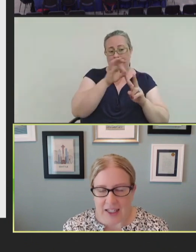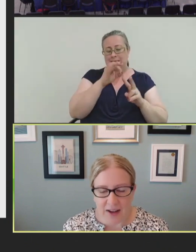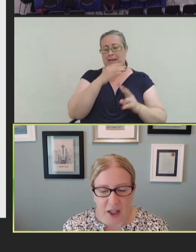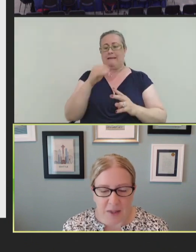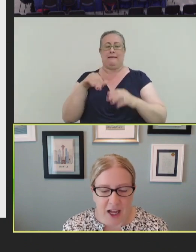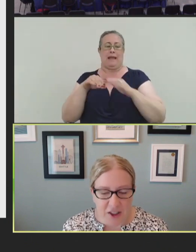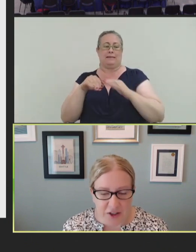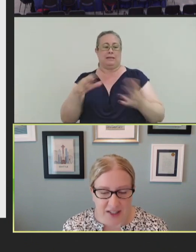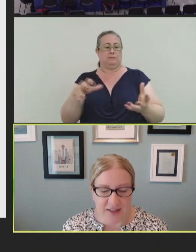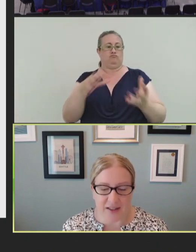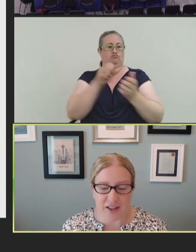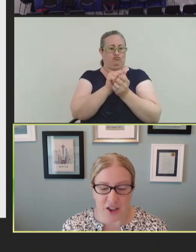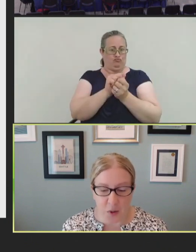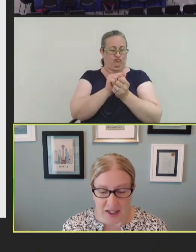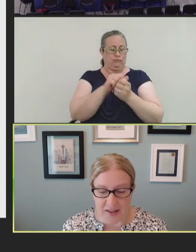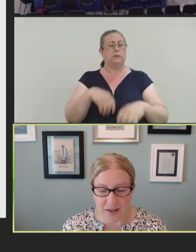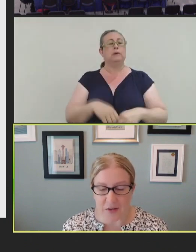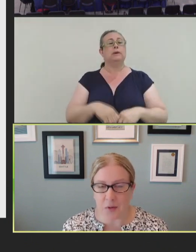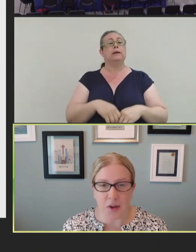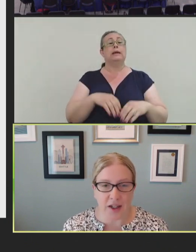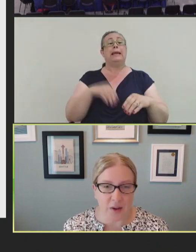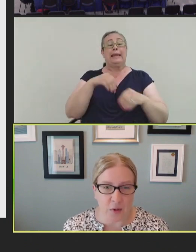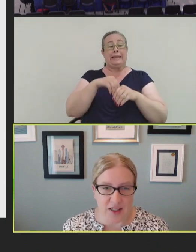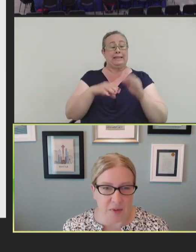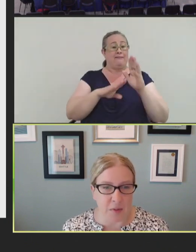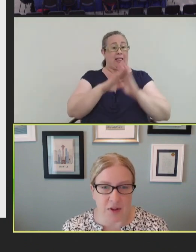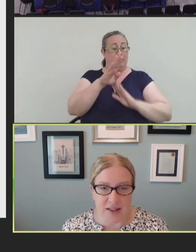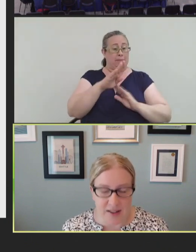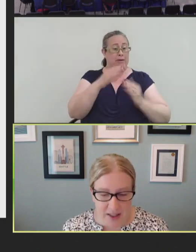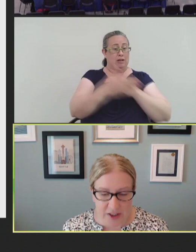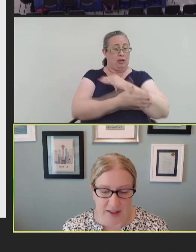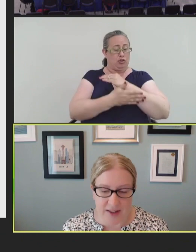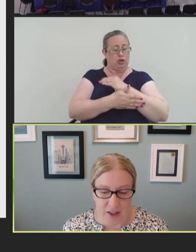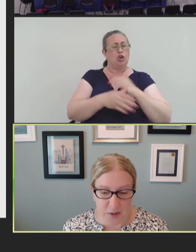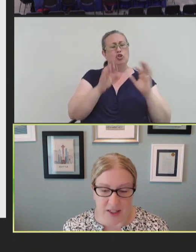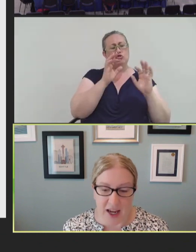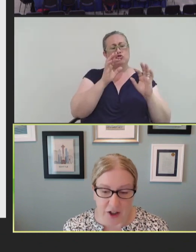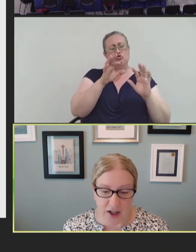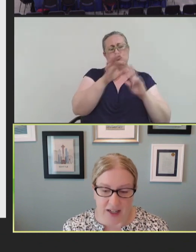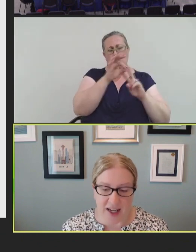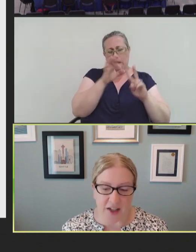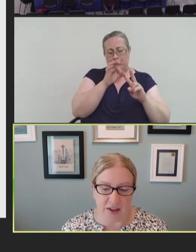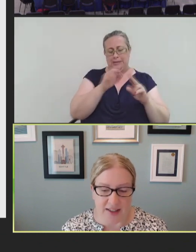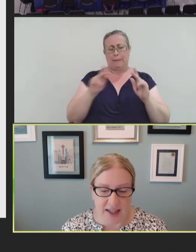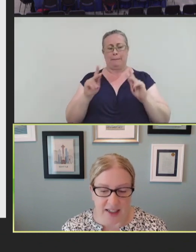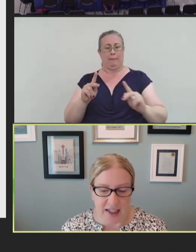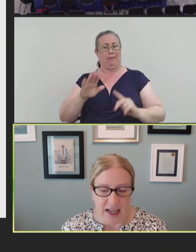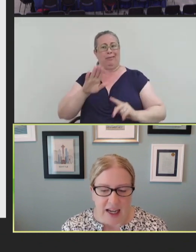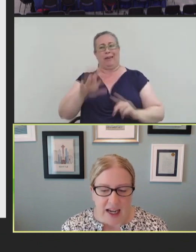developed countries, choice, or in other words, people's decisions to take or not take a vaccine,